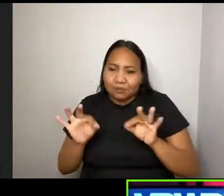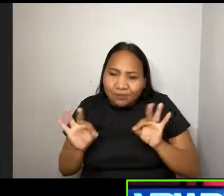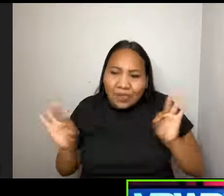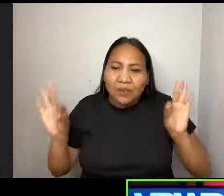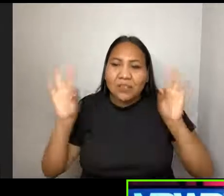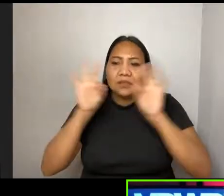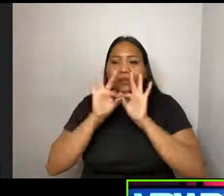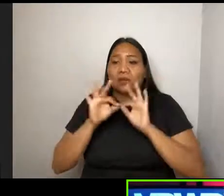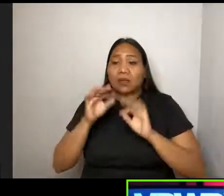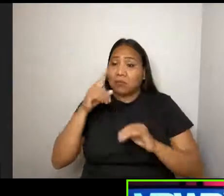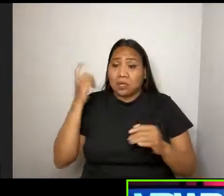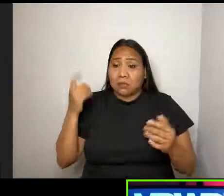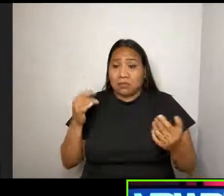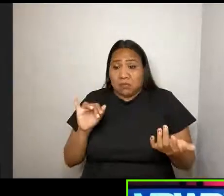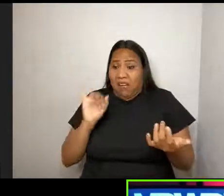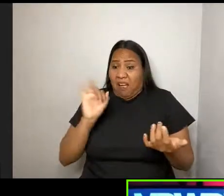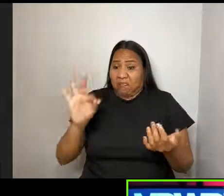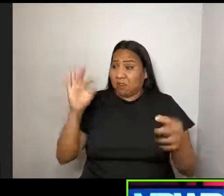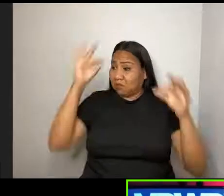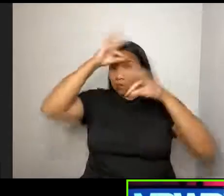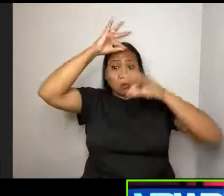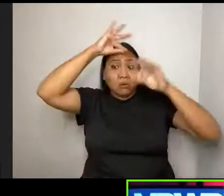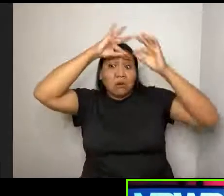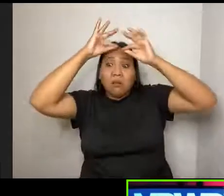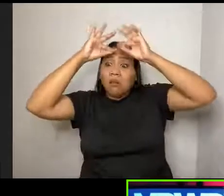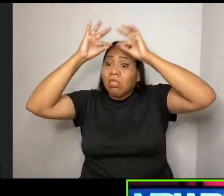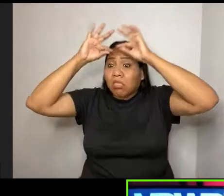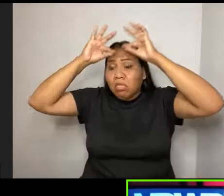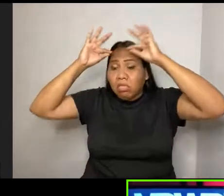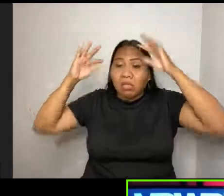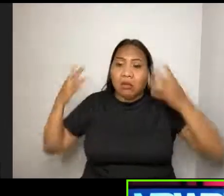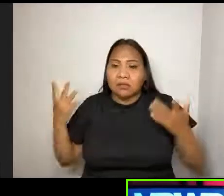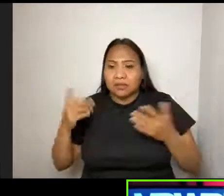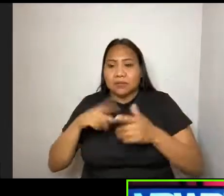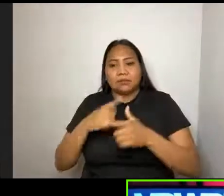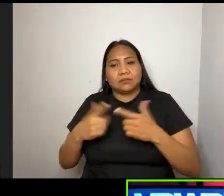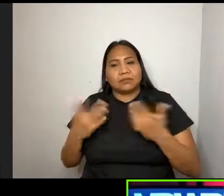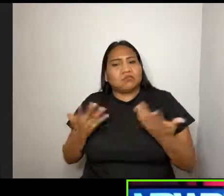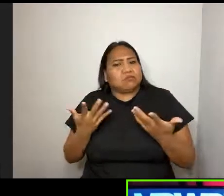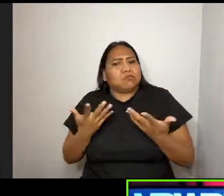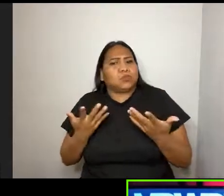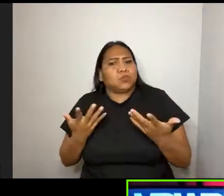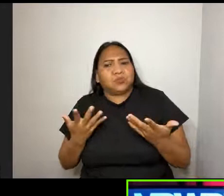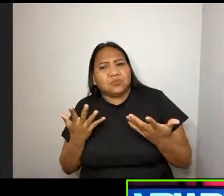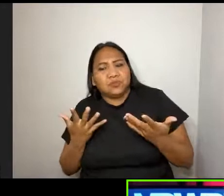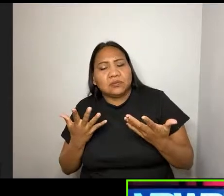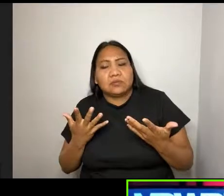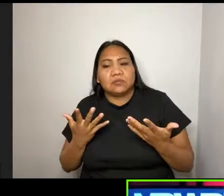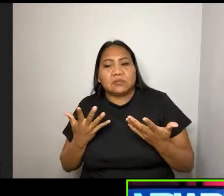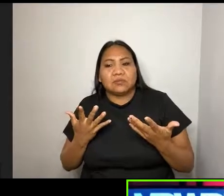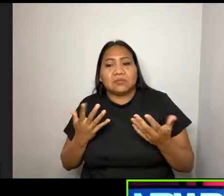you are afraid of it or reluctant. If you are going into a black room, a dark room with no